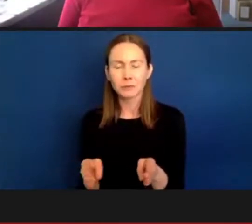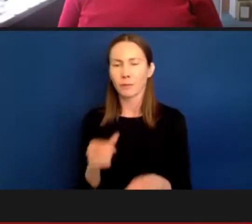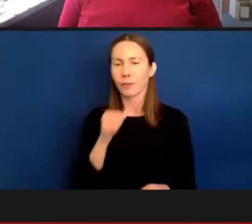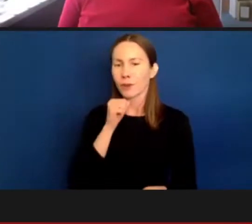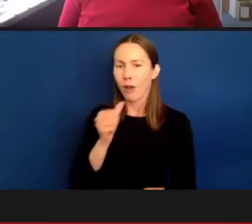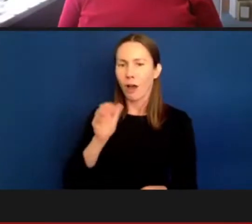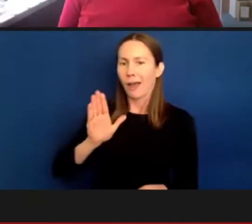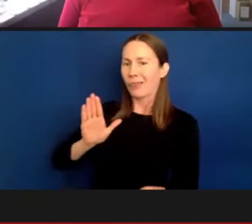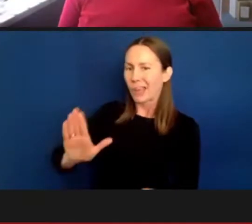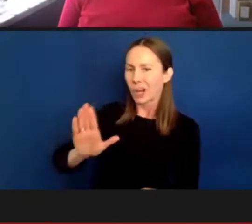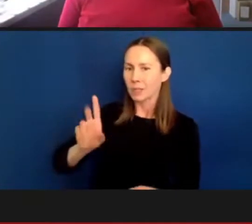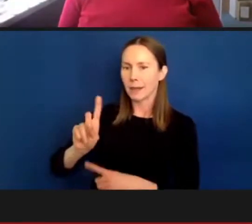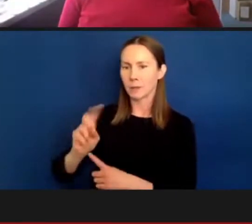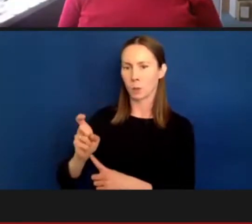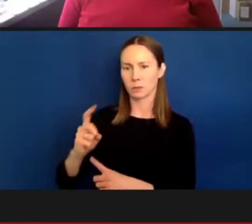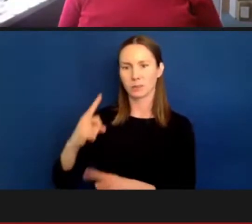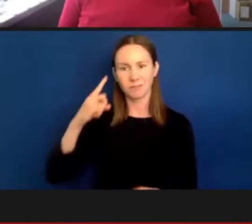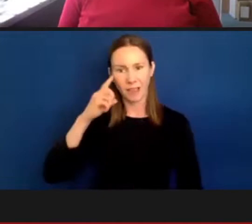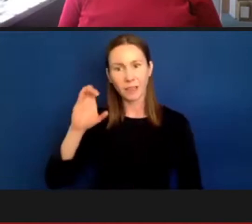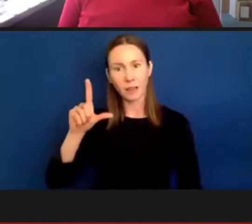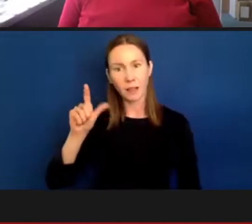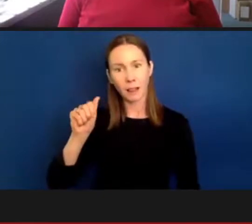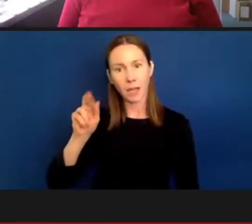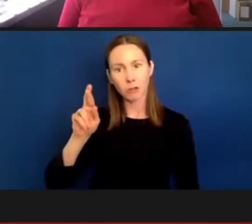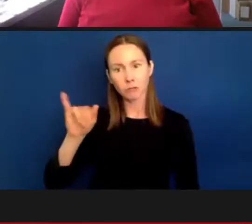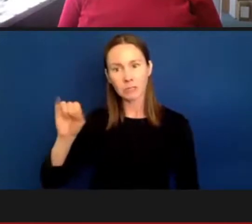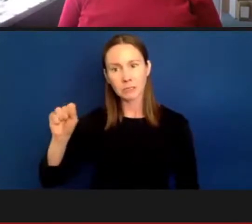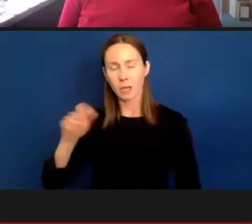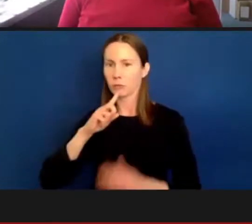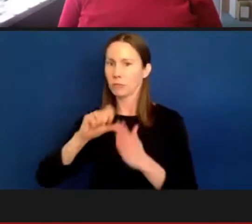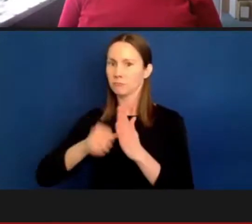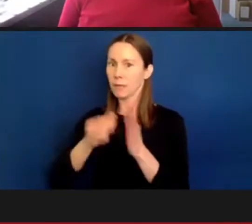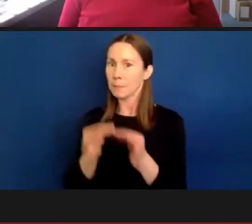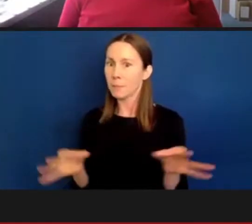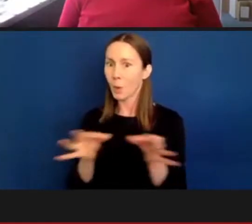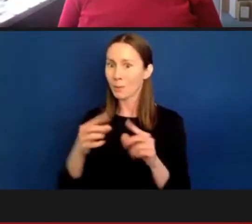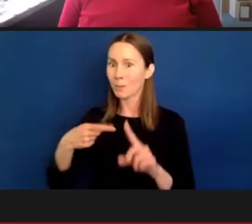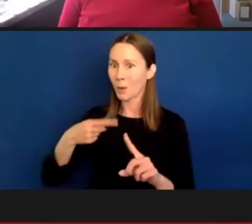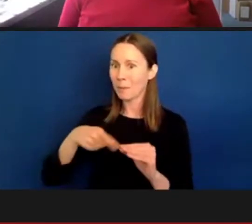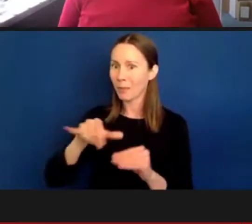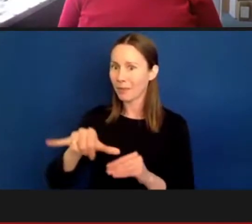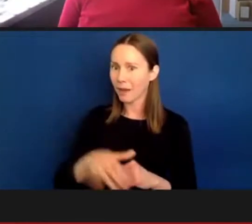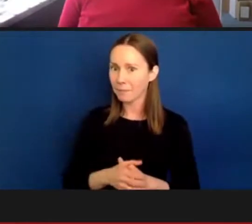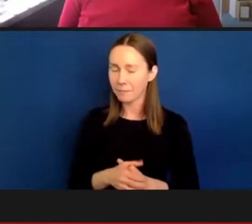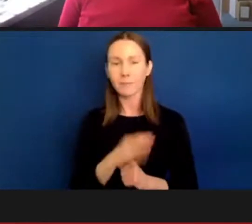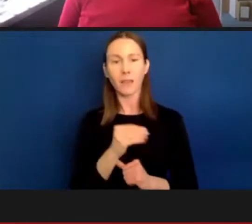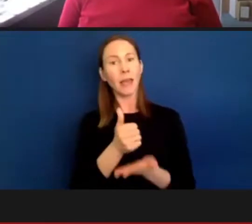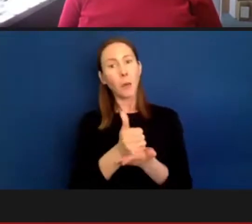I think Clarissa made a really important point about that, and help people with disabilities